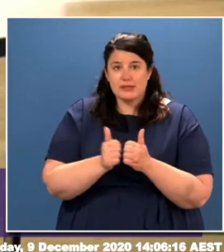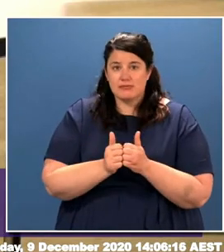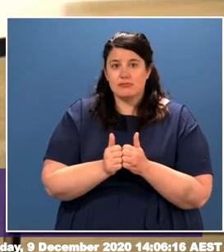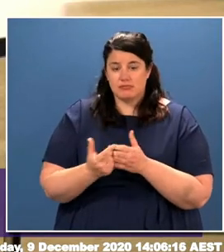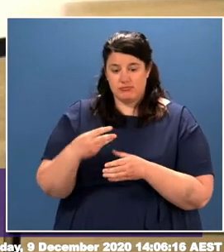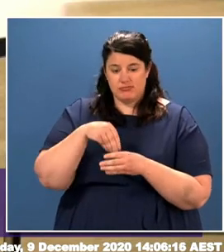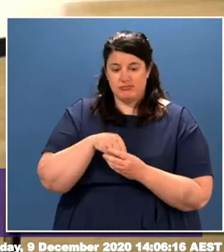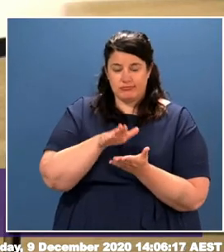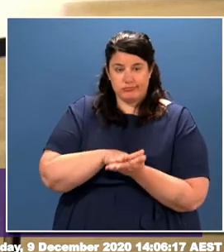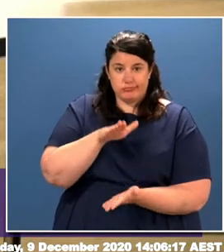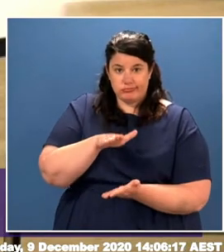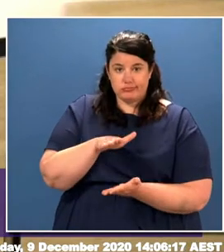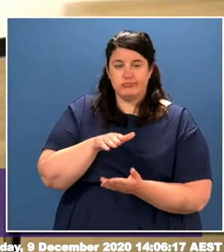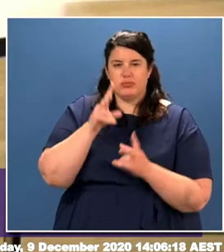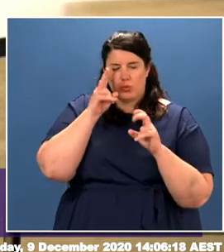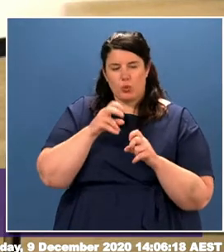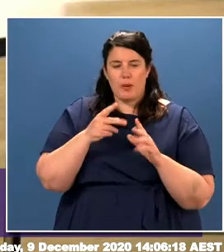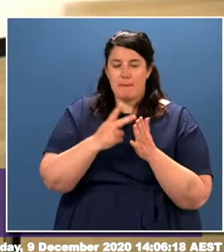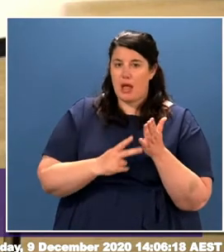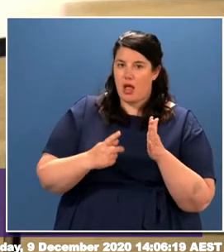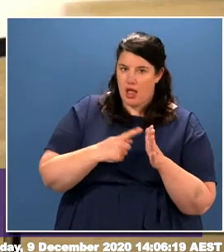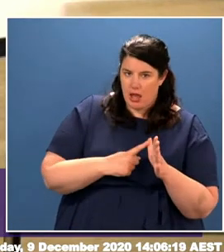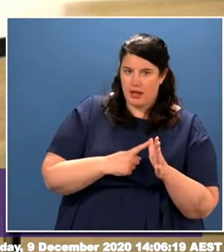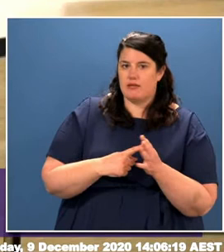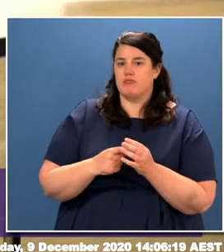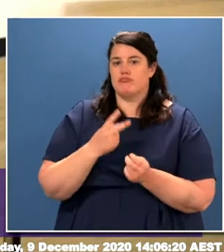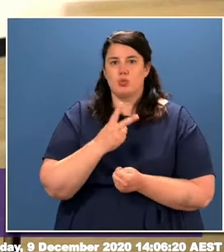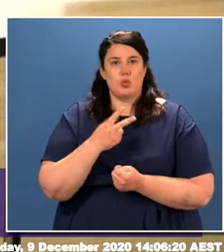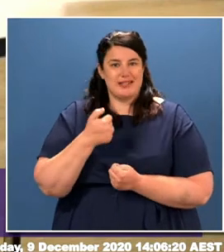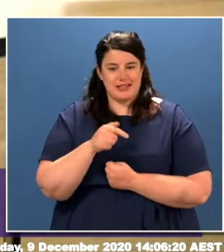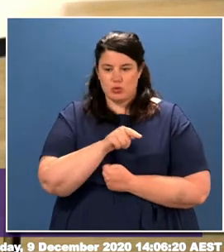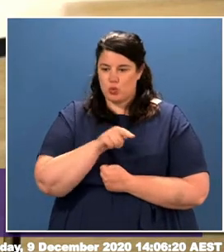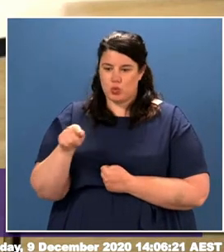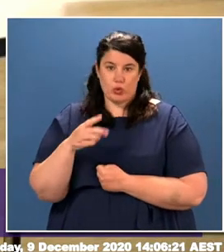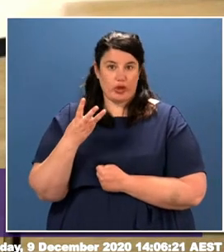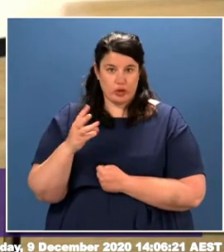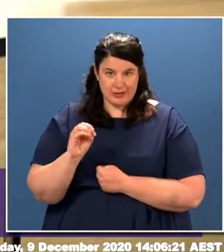included in tender bundle part A at tabs 26 through to 30.